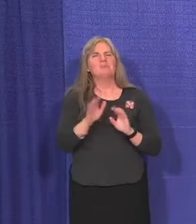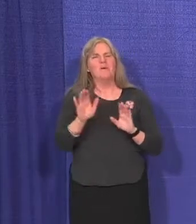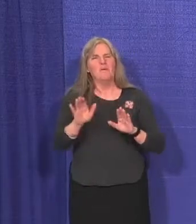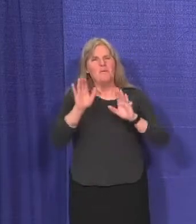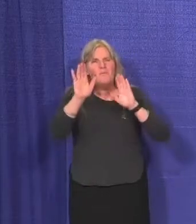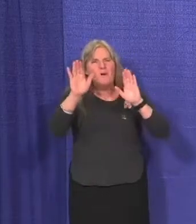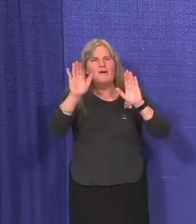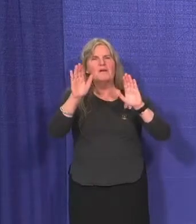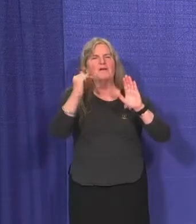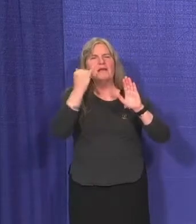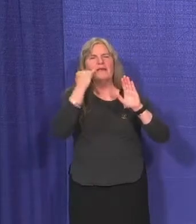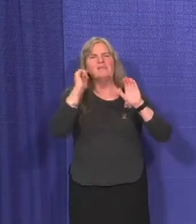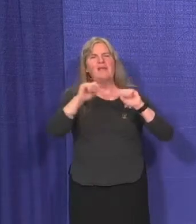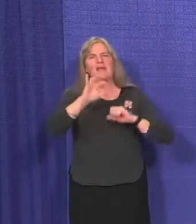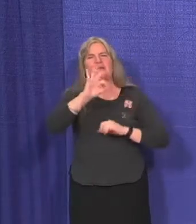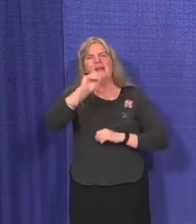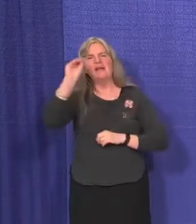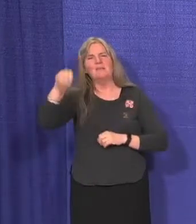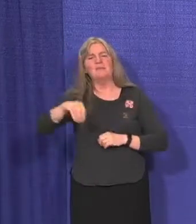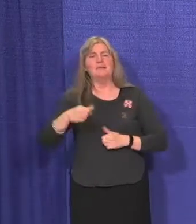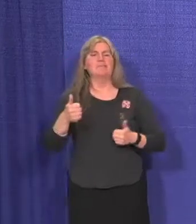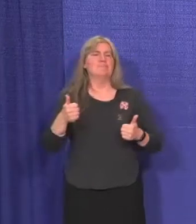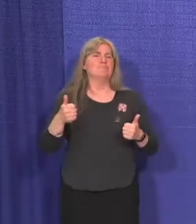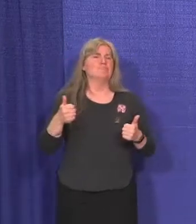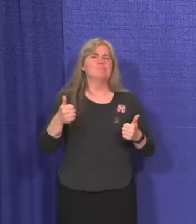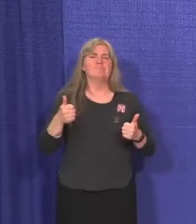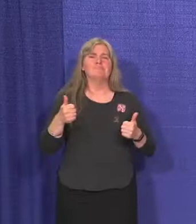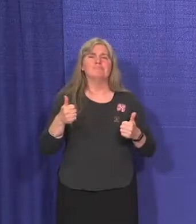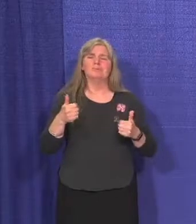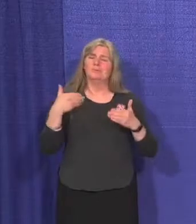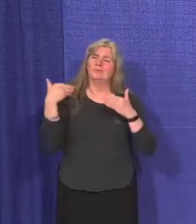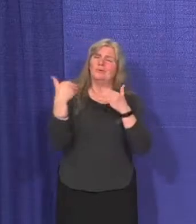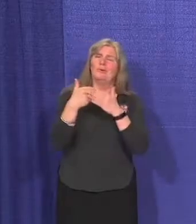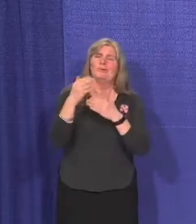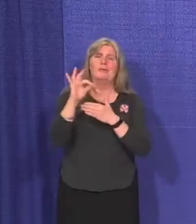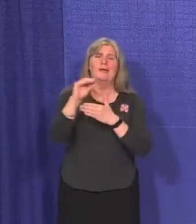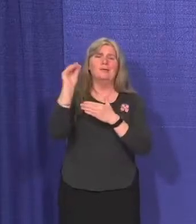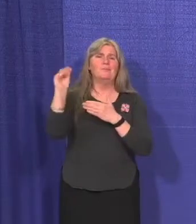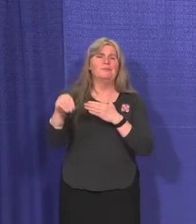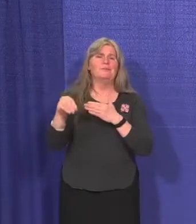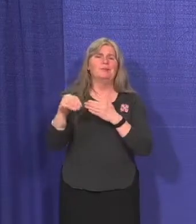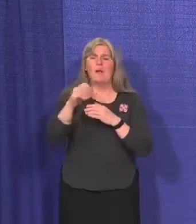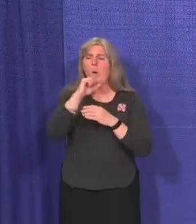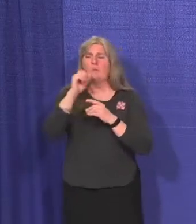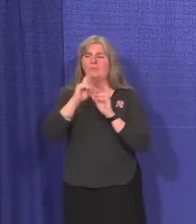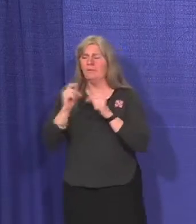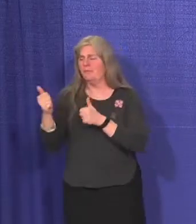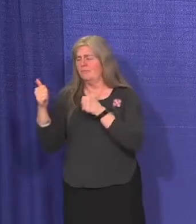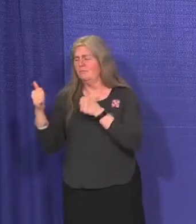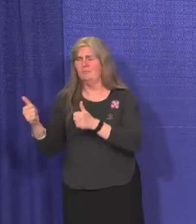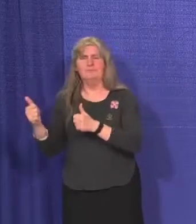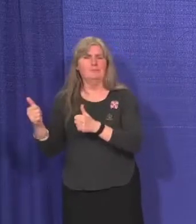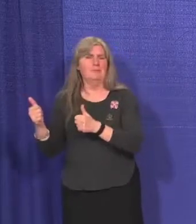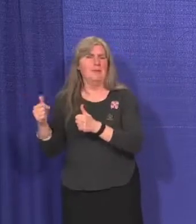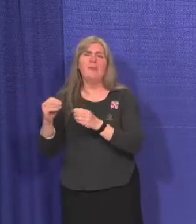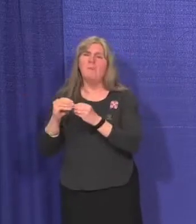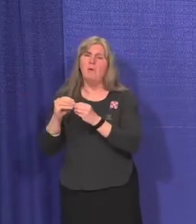the better and the more we have our population vaccinated the more confident we can be with